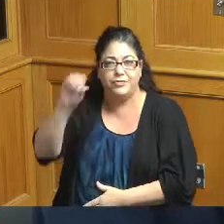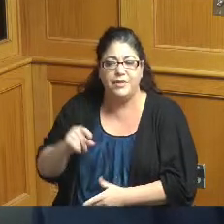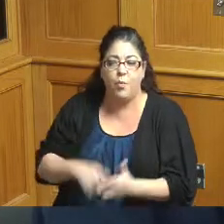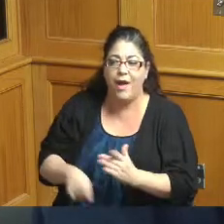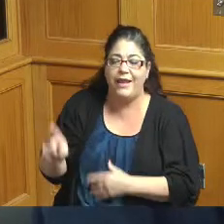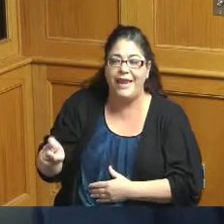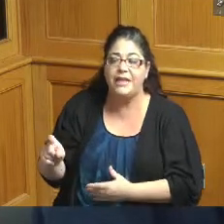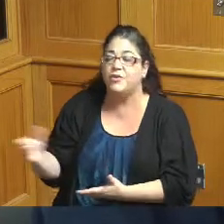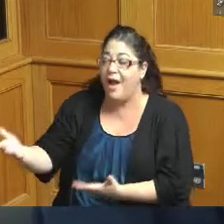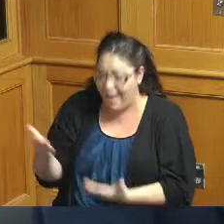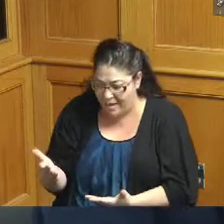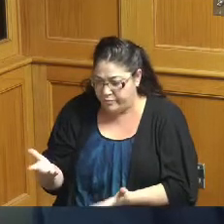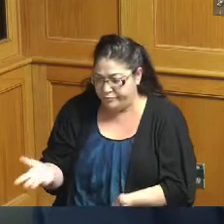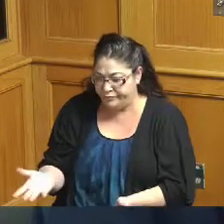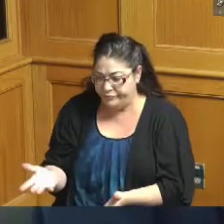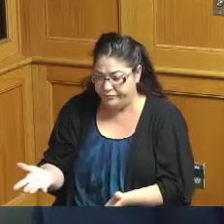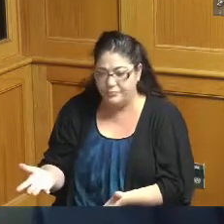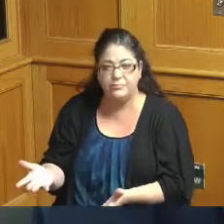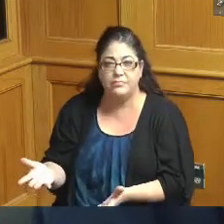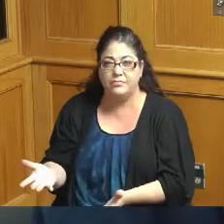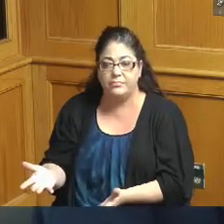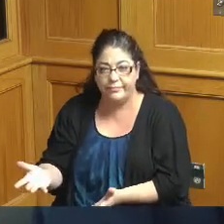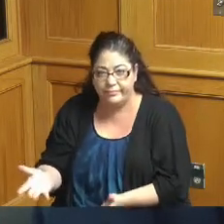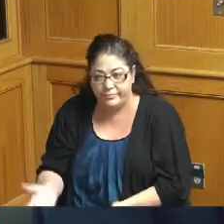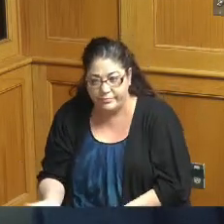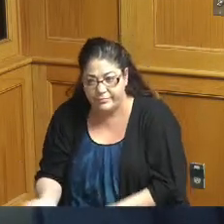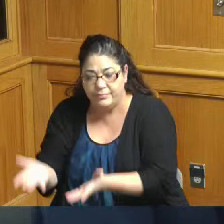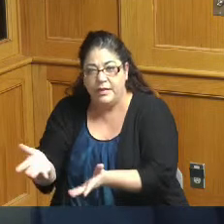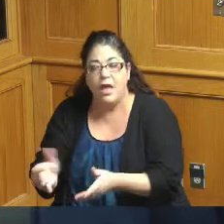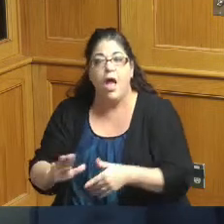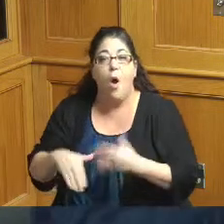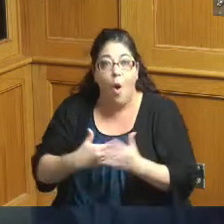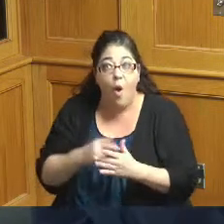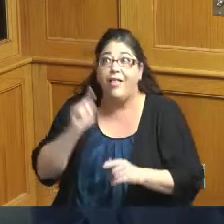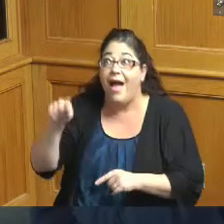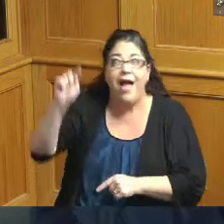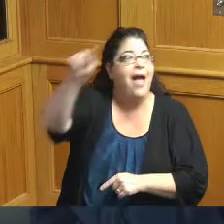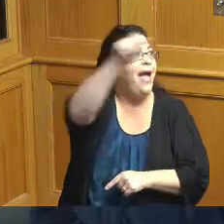this results in degree office staff support Specialists magistrates judicial staff and